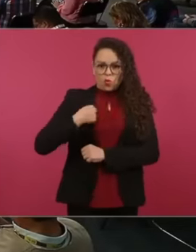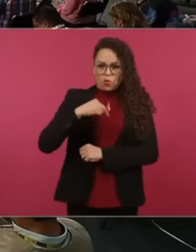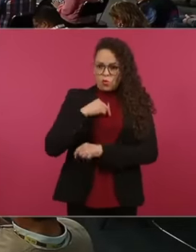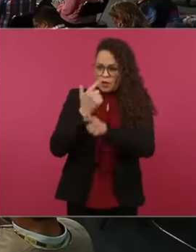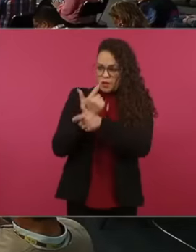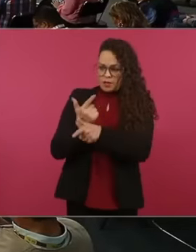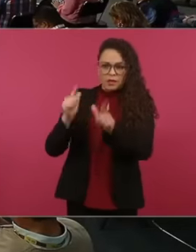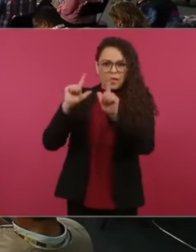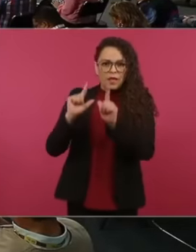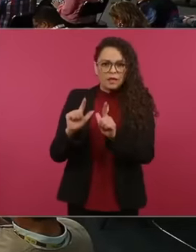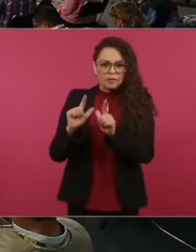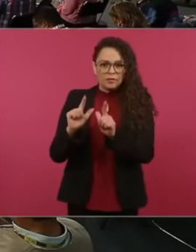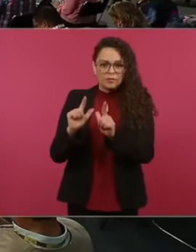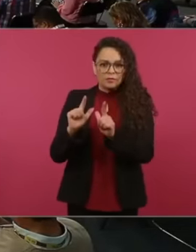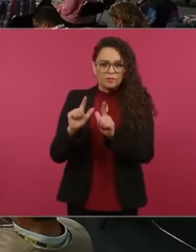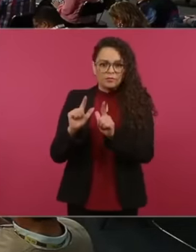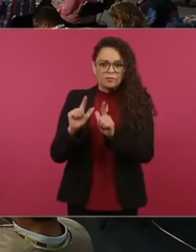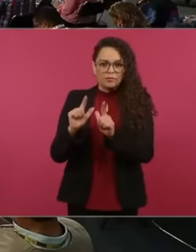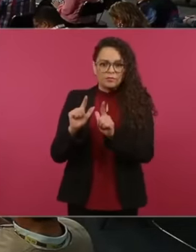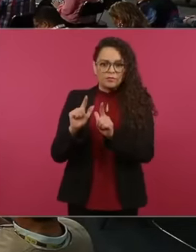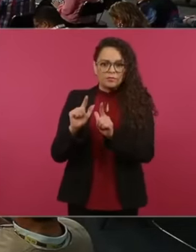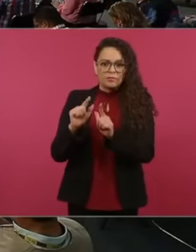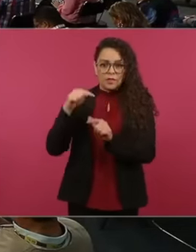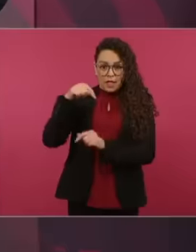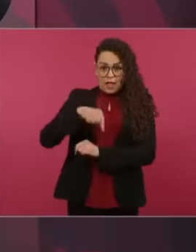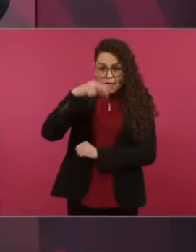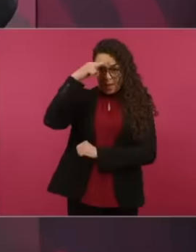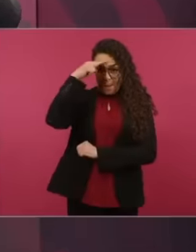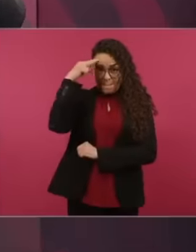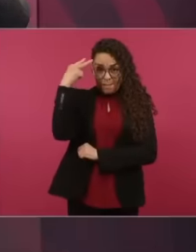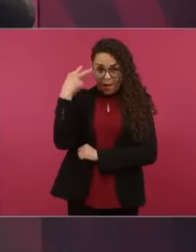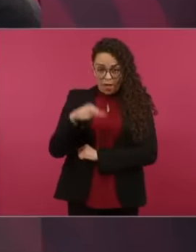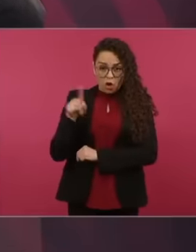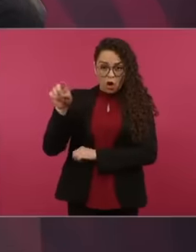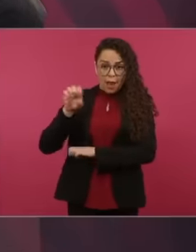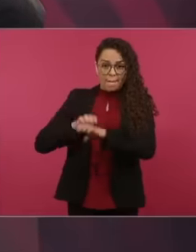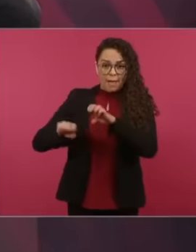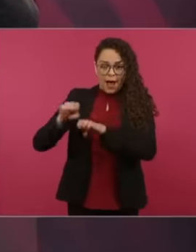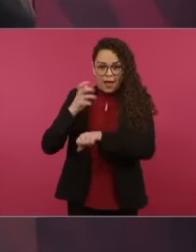United States Embassy in Mexico at the time of Calderón gave